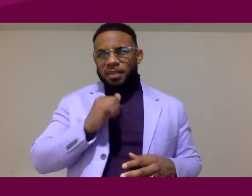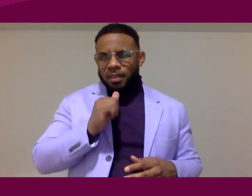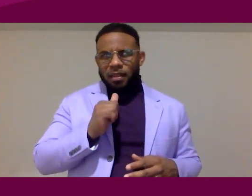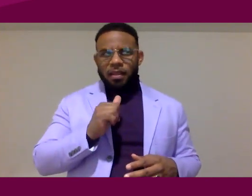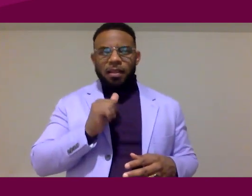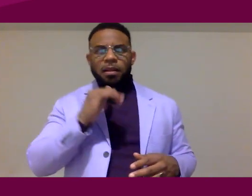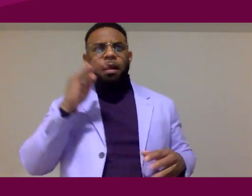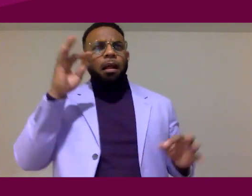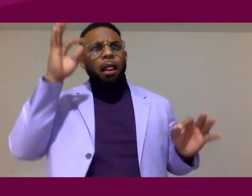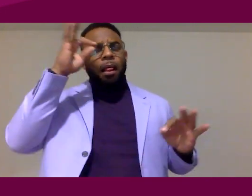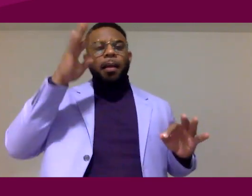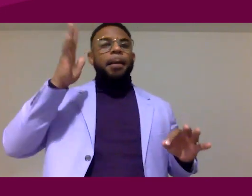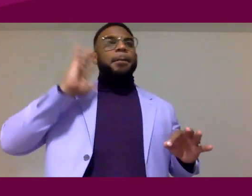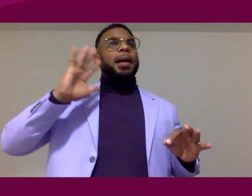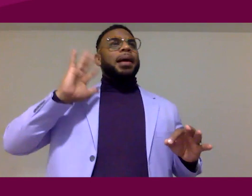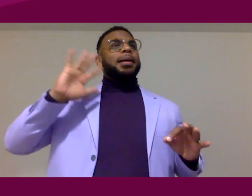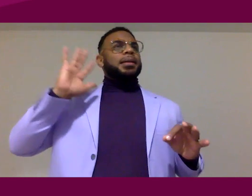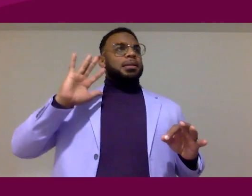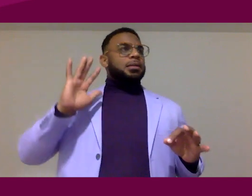Back in the day, people had no clue.